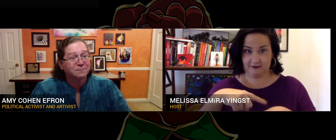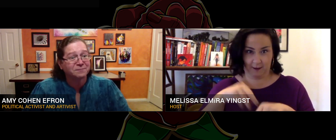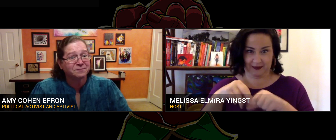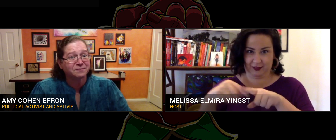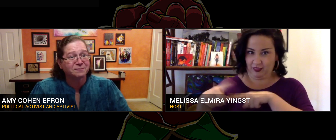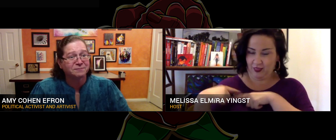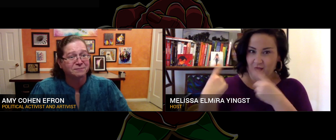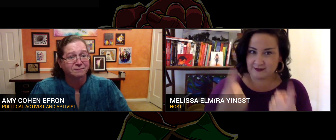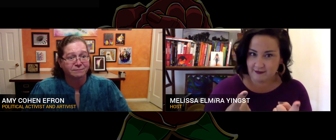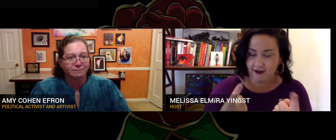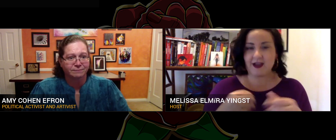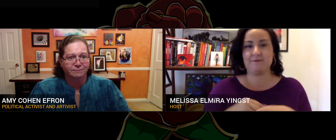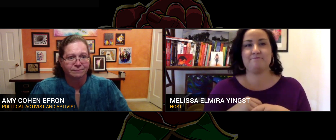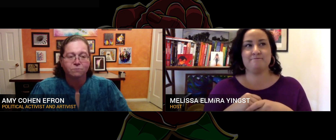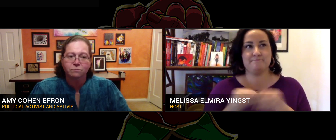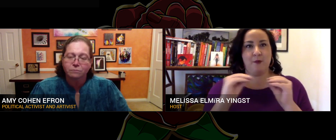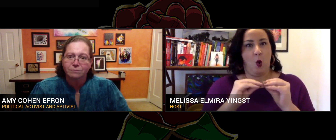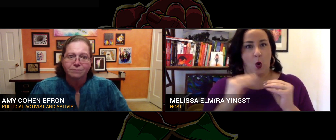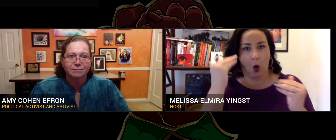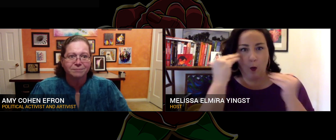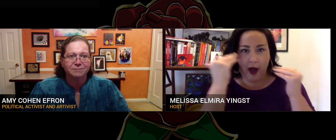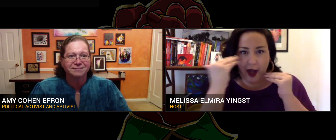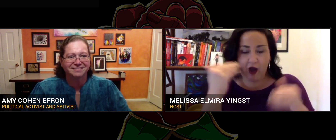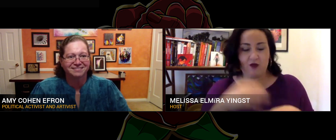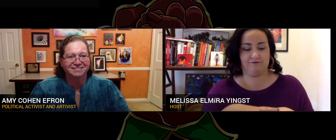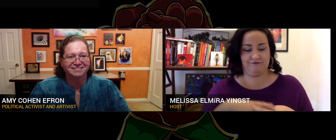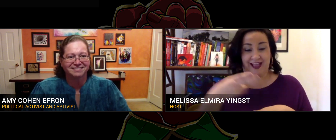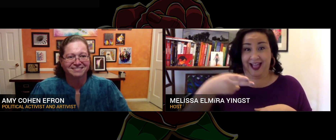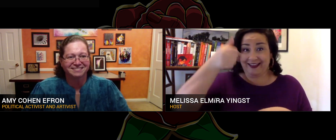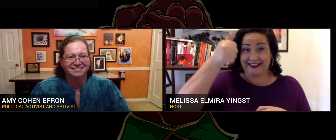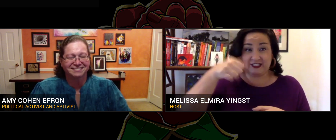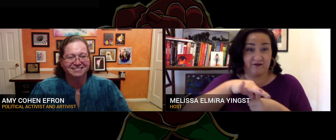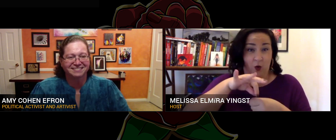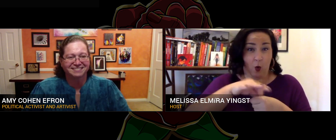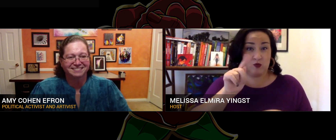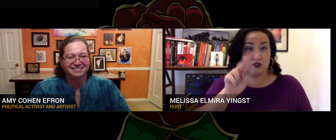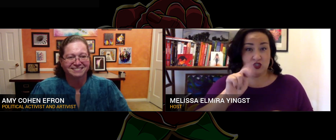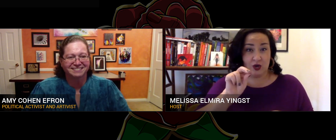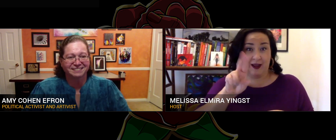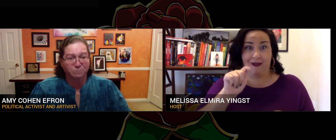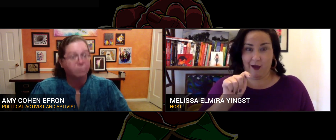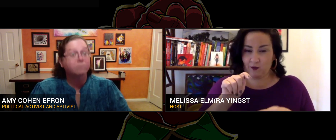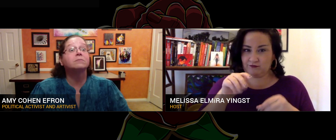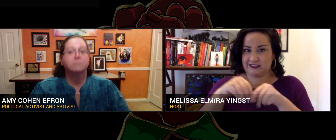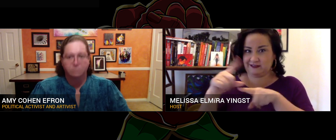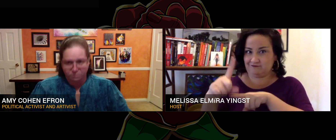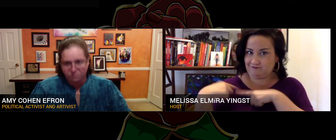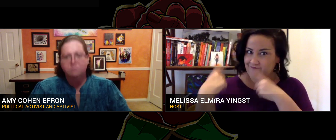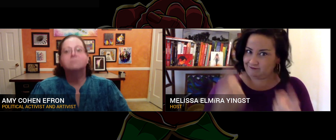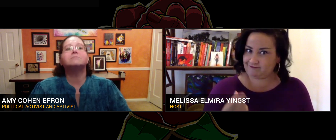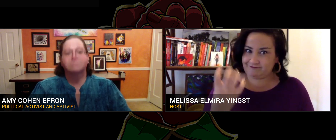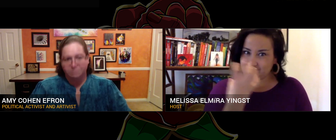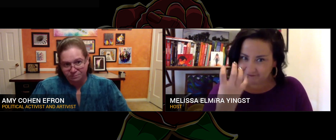for the first time in many years. People are becoming more aware. This was a highest voting turnout in a long time.